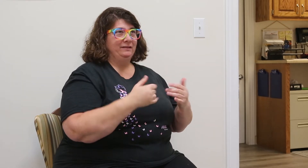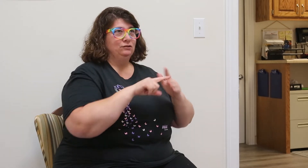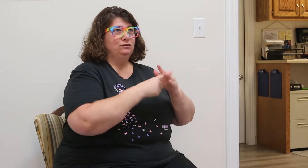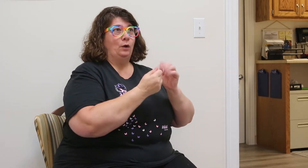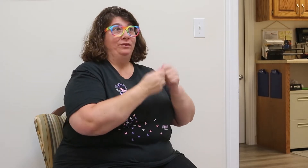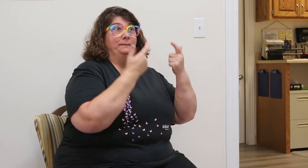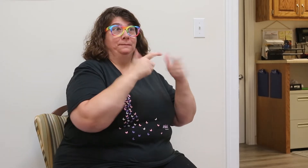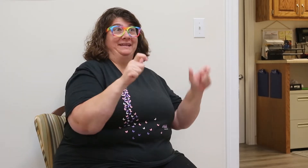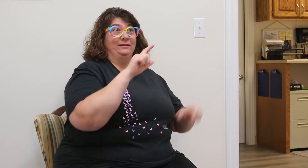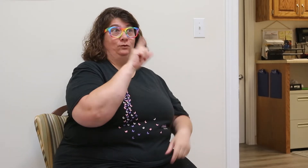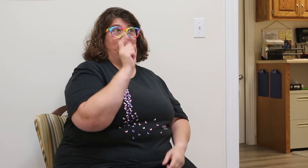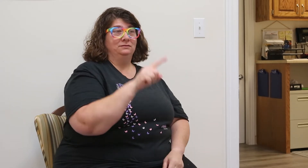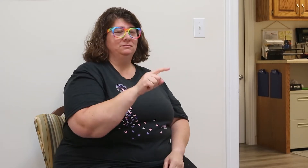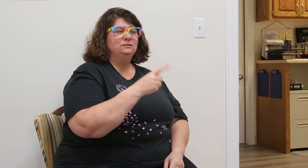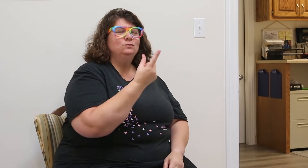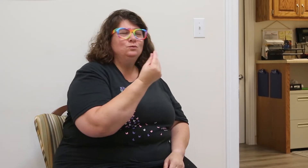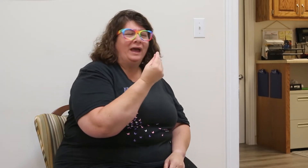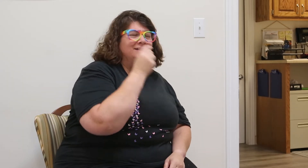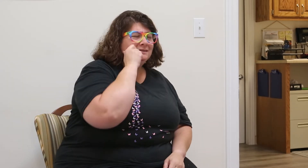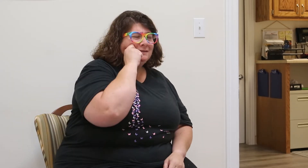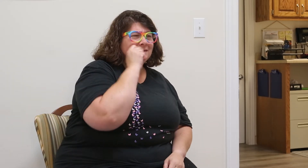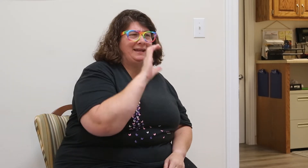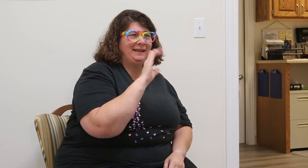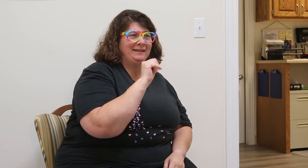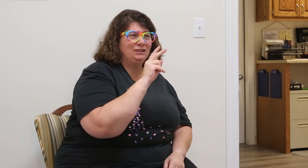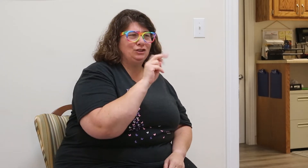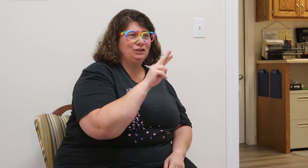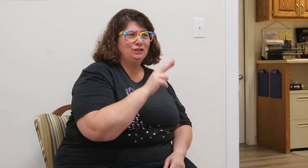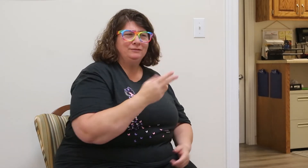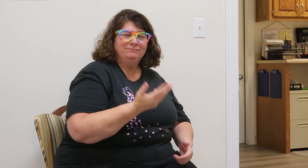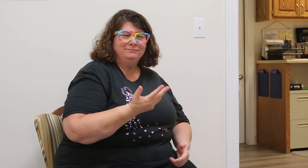Let’s start with the big question- what is skin cancer?